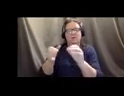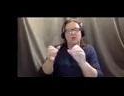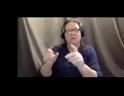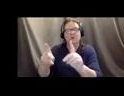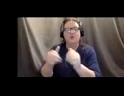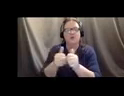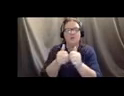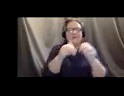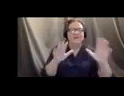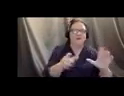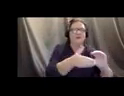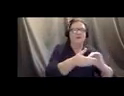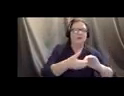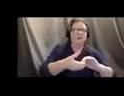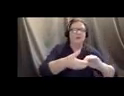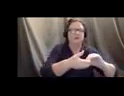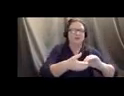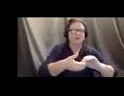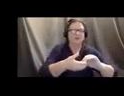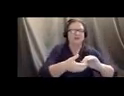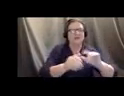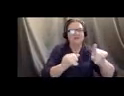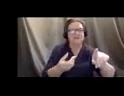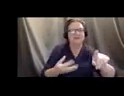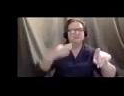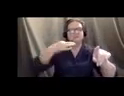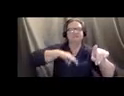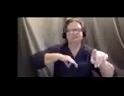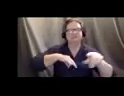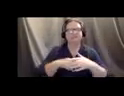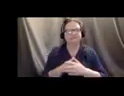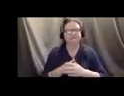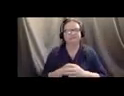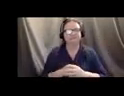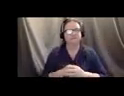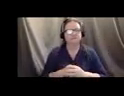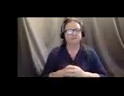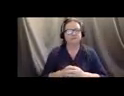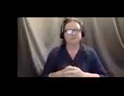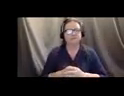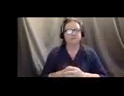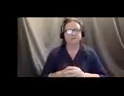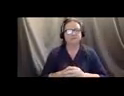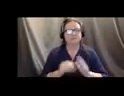So we'll put that -- I hope I'm not making anybody dizzy with that.